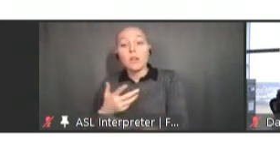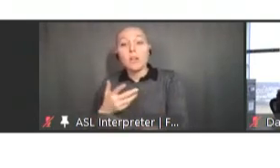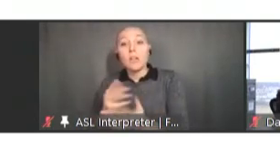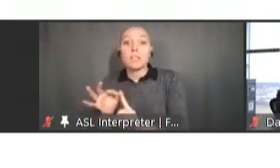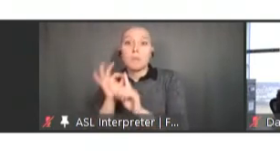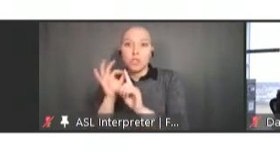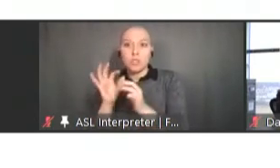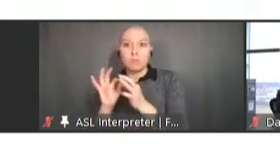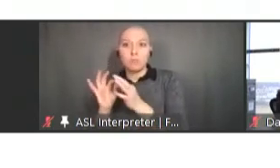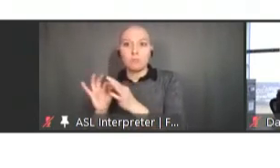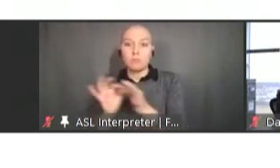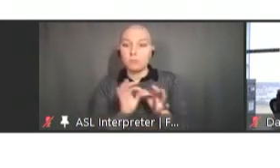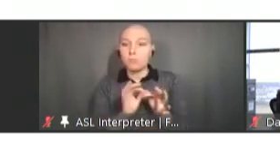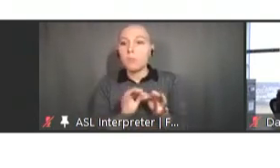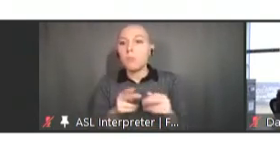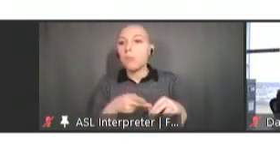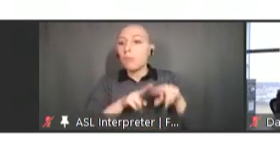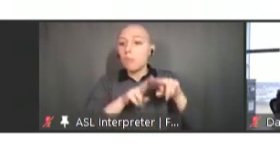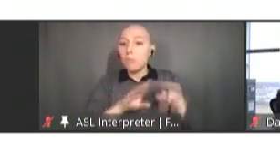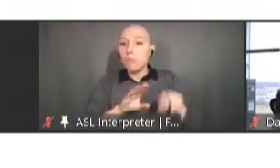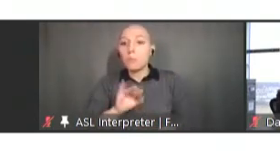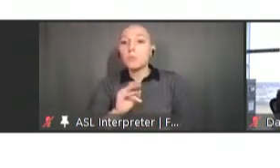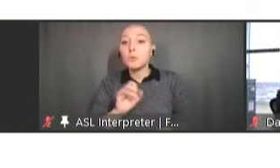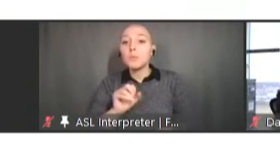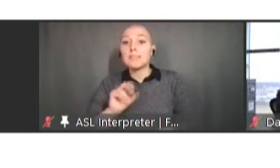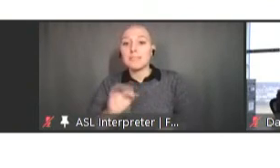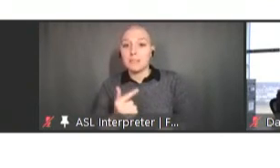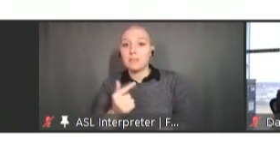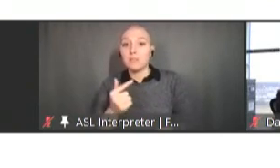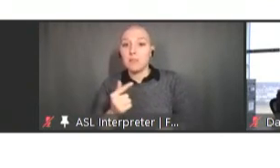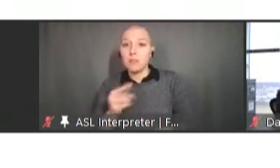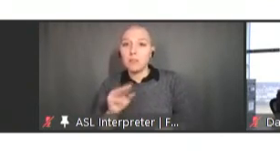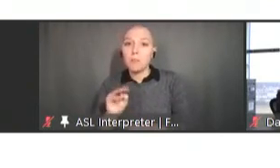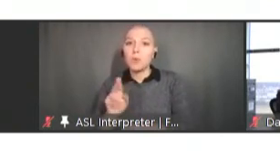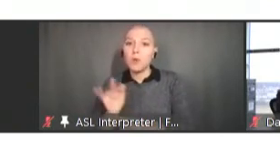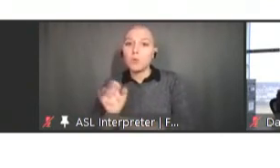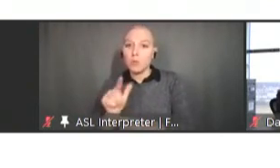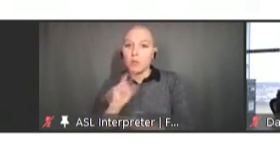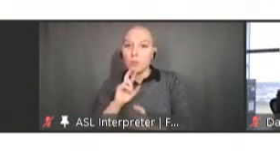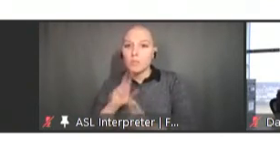of the mucosal responses that we already might have kind of transiently hanging around.